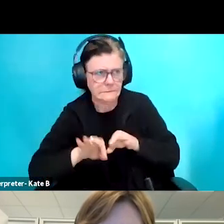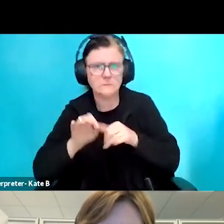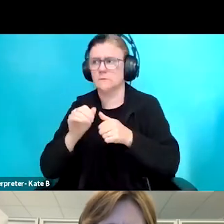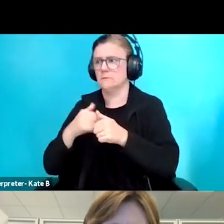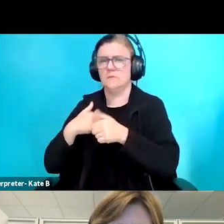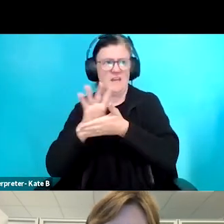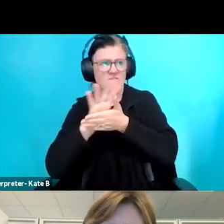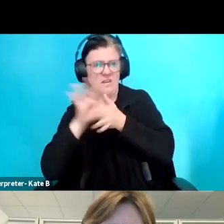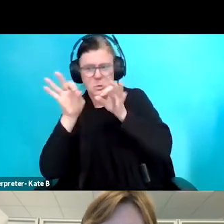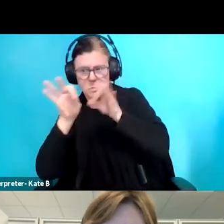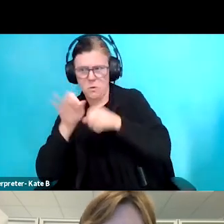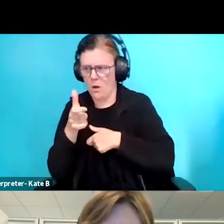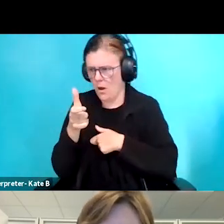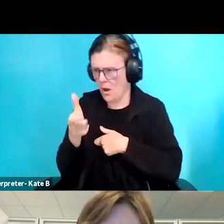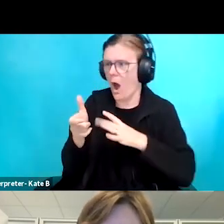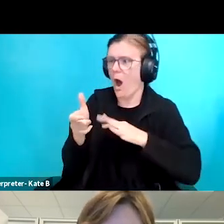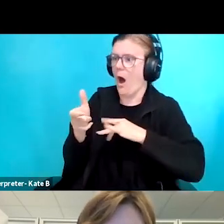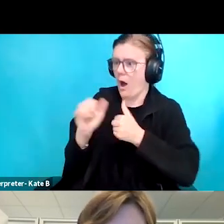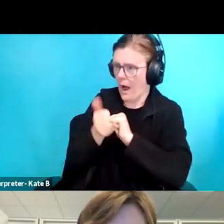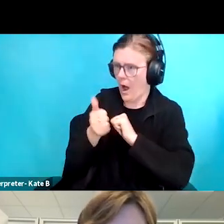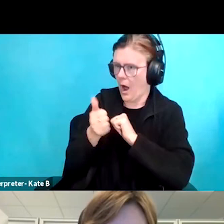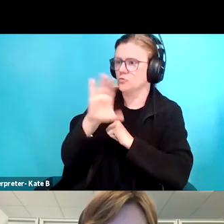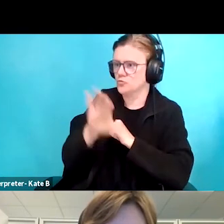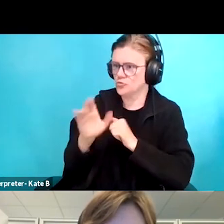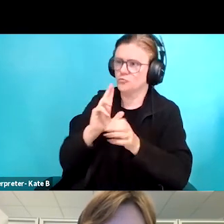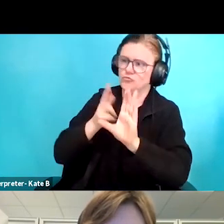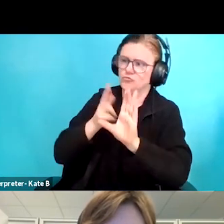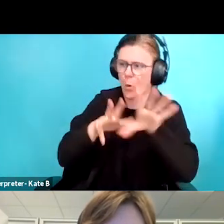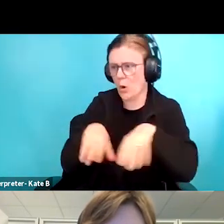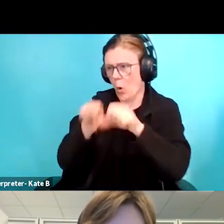instructions for how to run Zoom meetings, how to get on to, how to use the chat box.